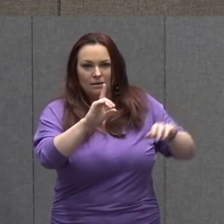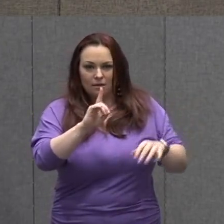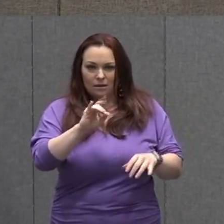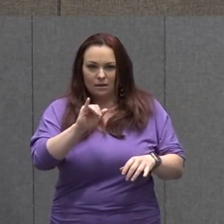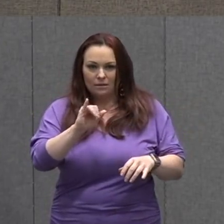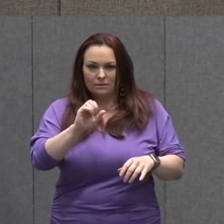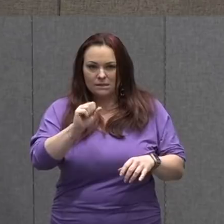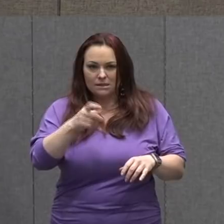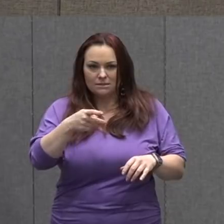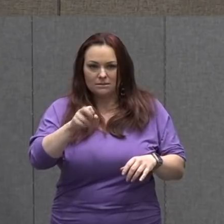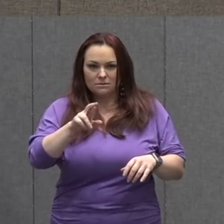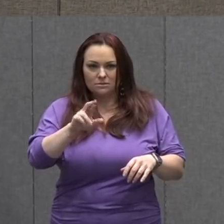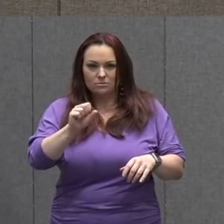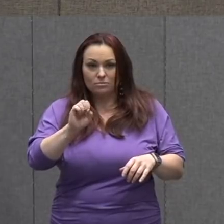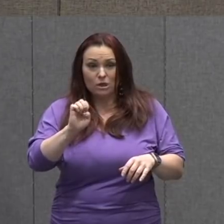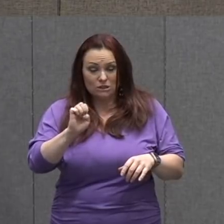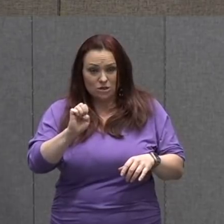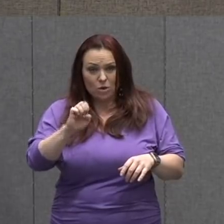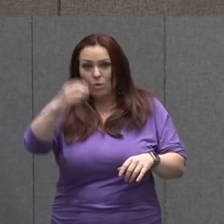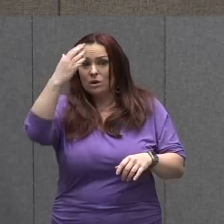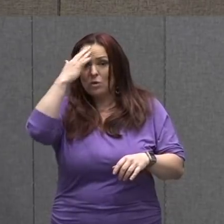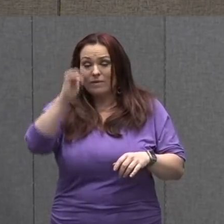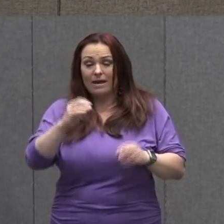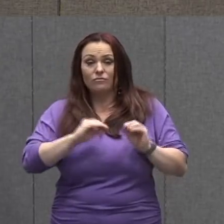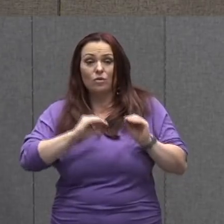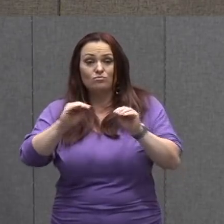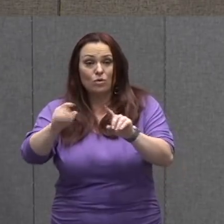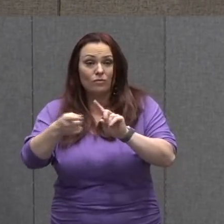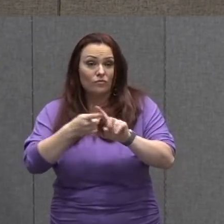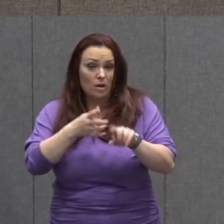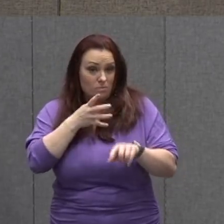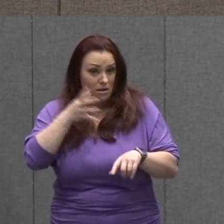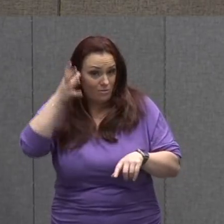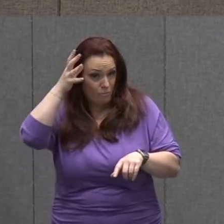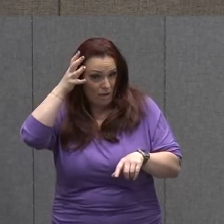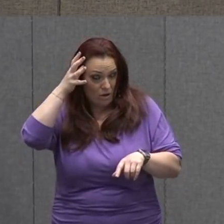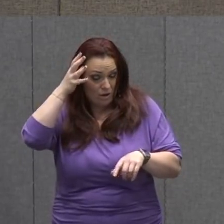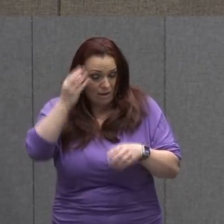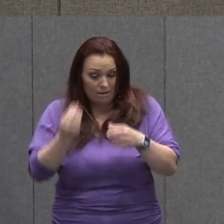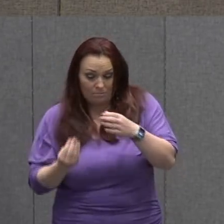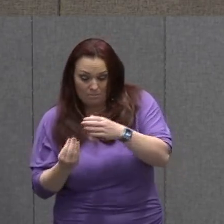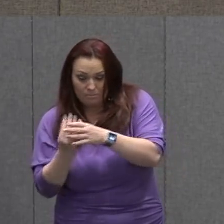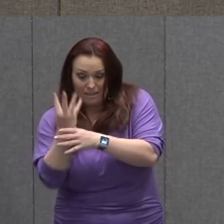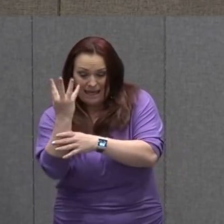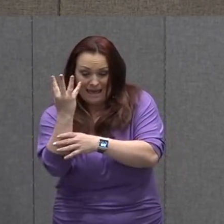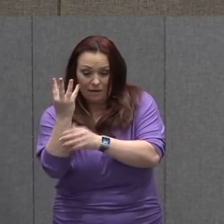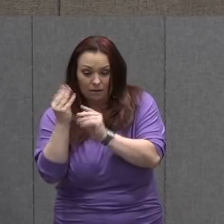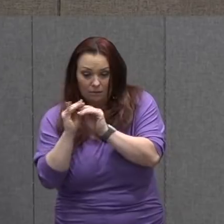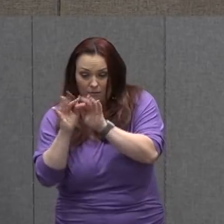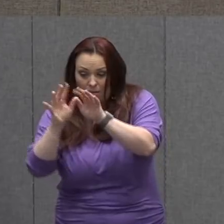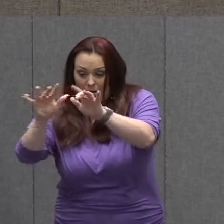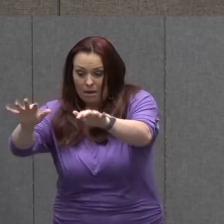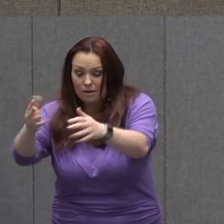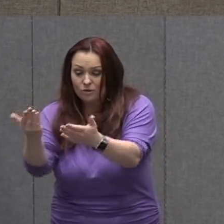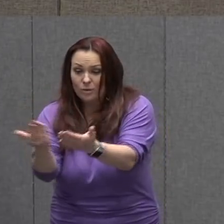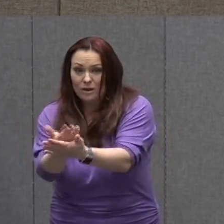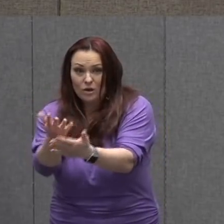from their parent plant to a new space so that they have room to grow. Well, seeds can't just stand up